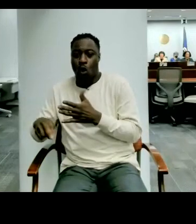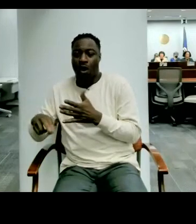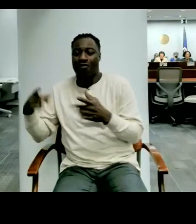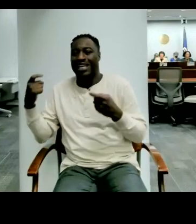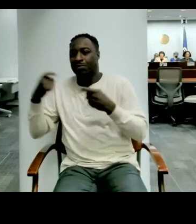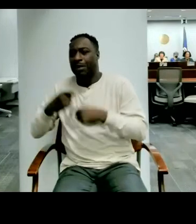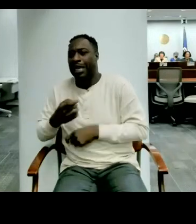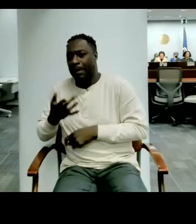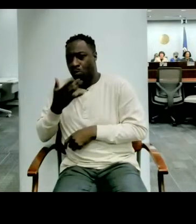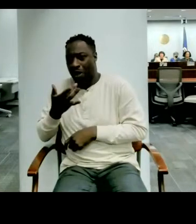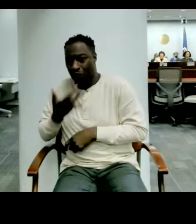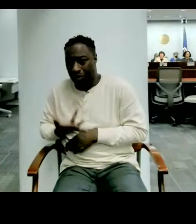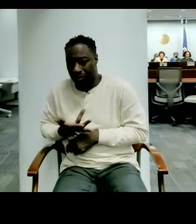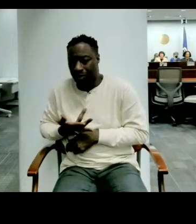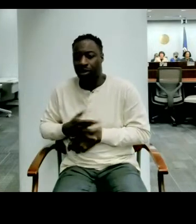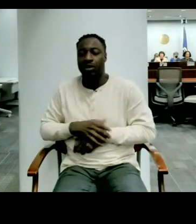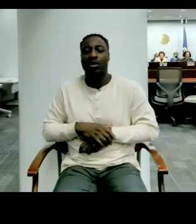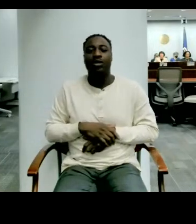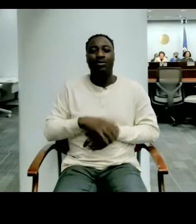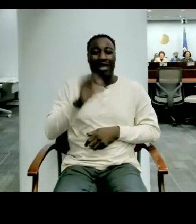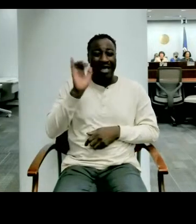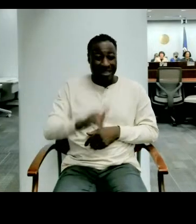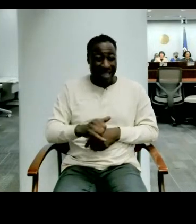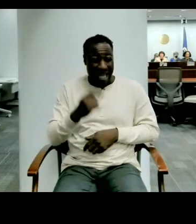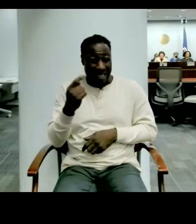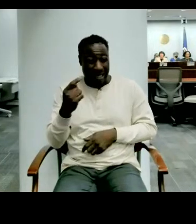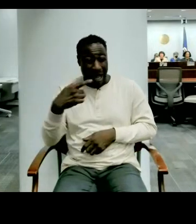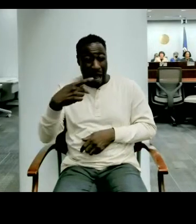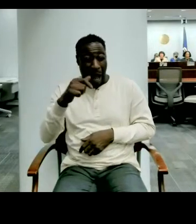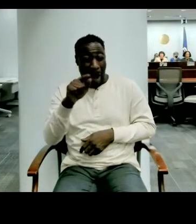preference um discrimination. Is that a pattern you're seeing? Is there like a